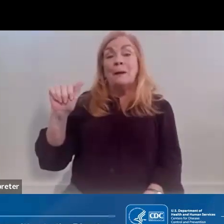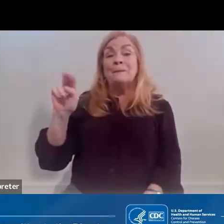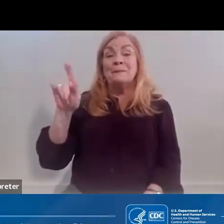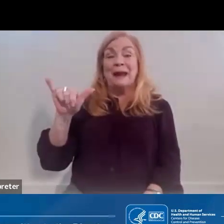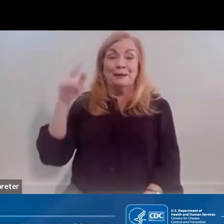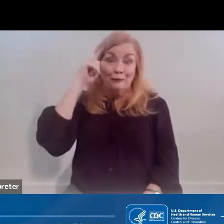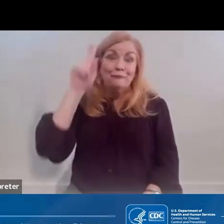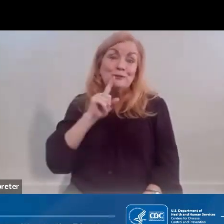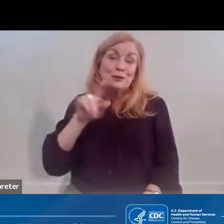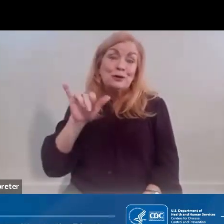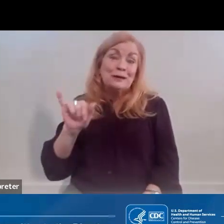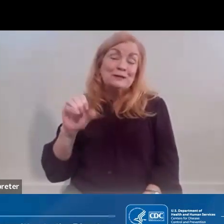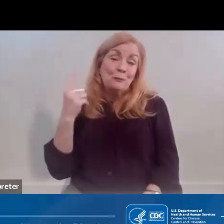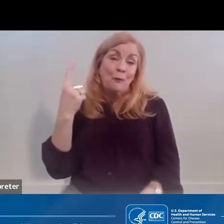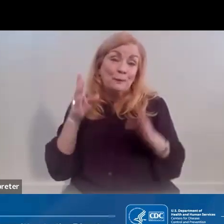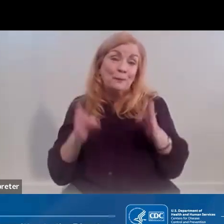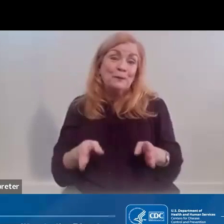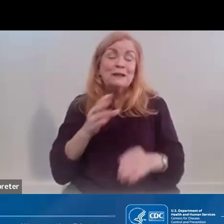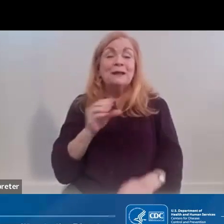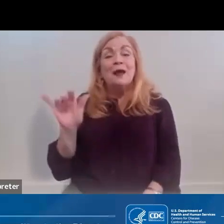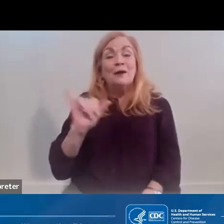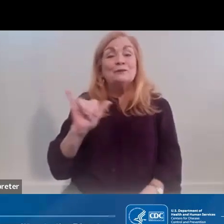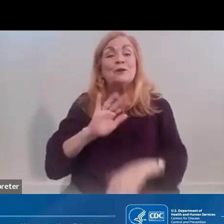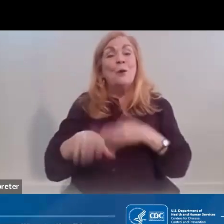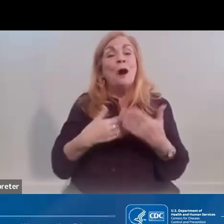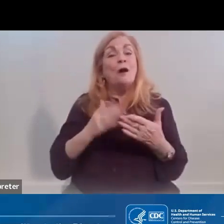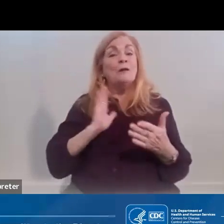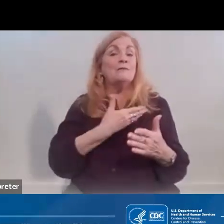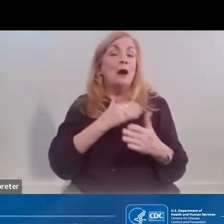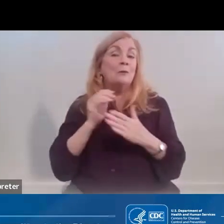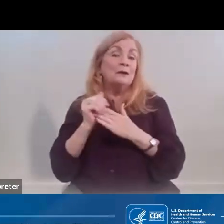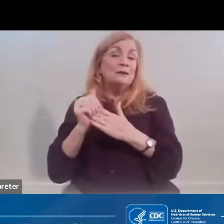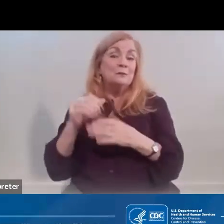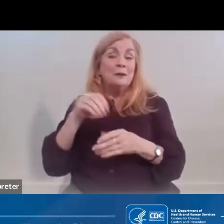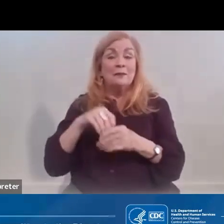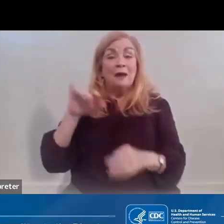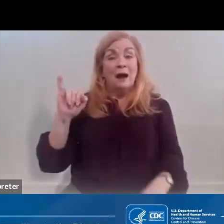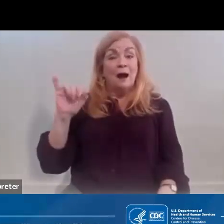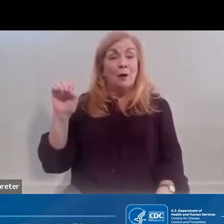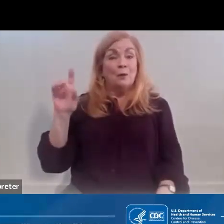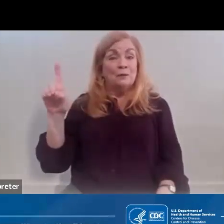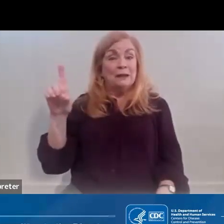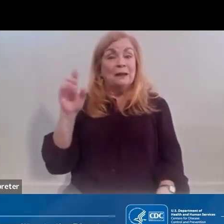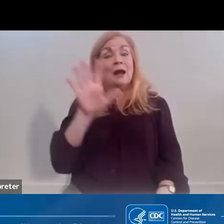And then I think, you know, that all of our leadership in the IOD and across the centers are thinking that way too.